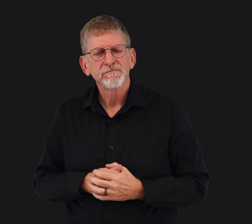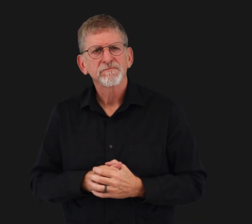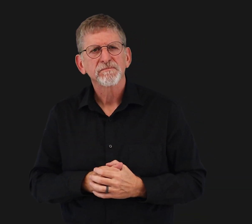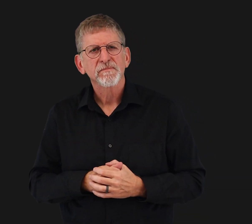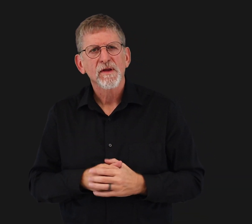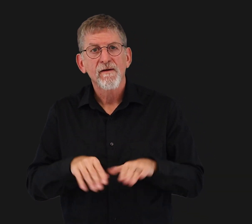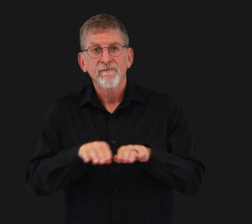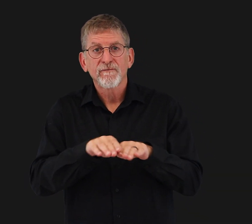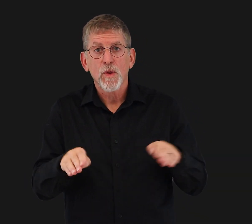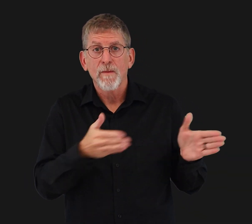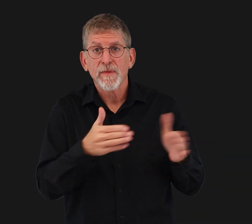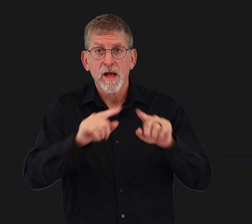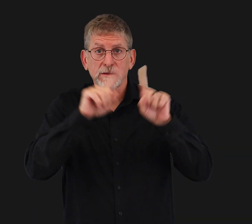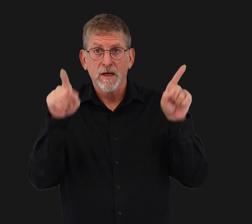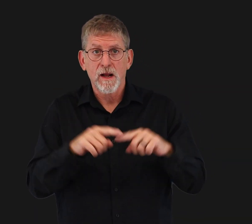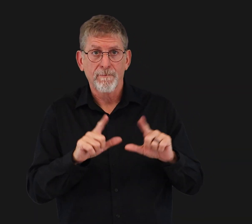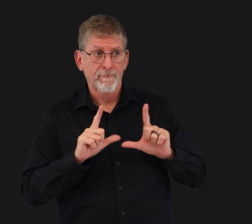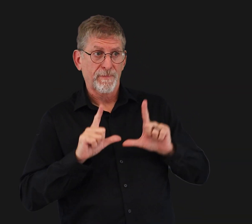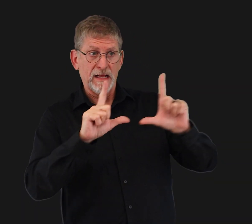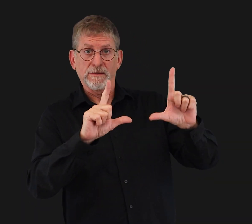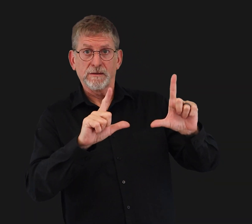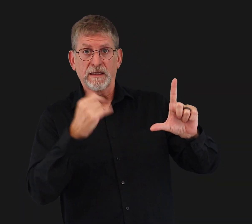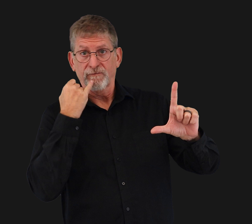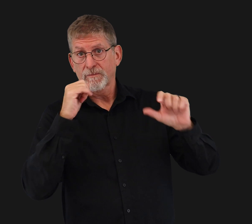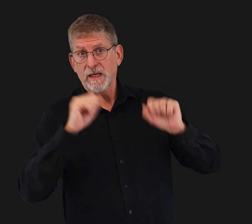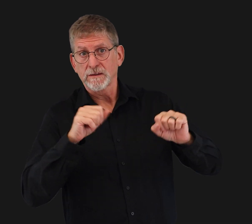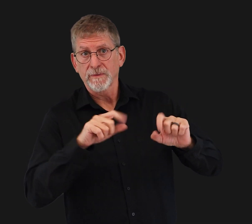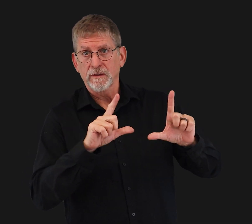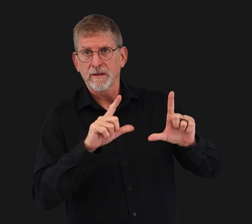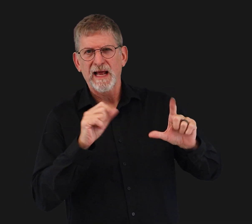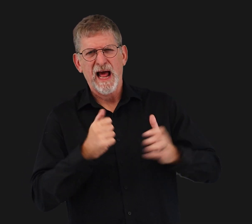floor plan signage placed,